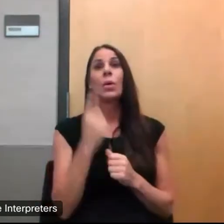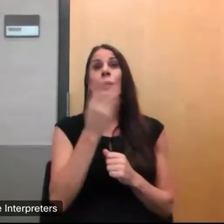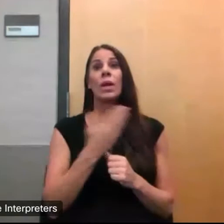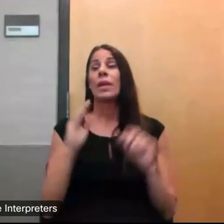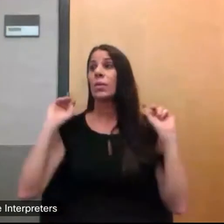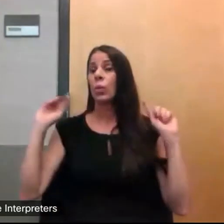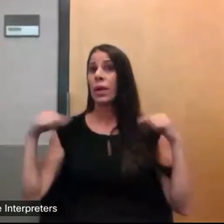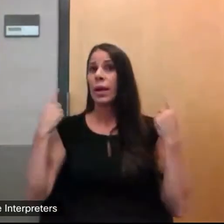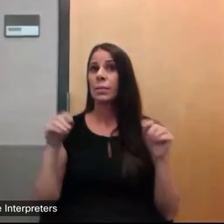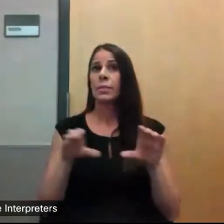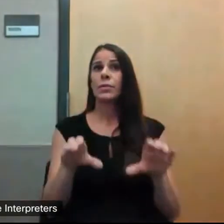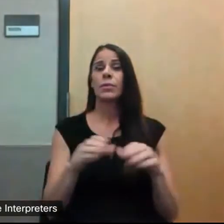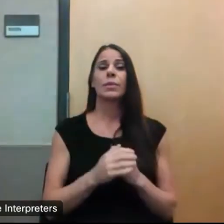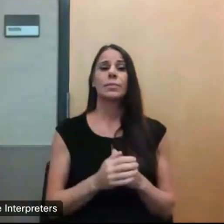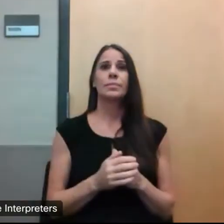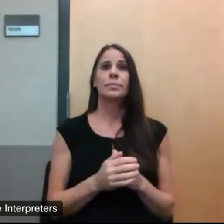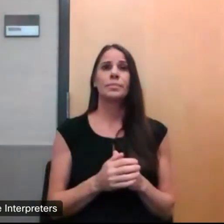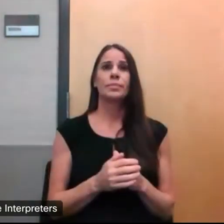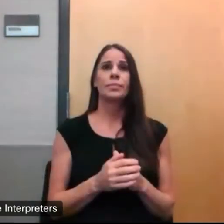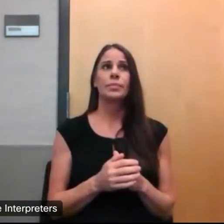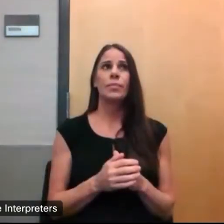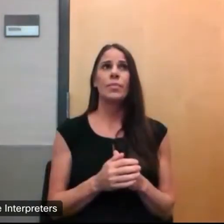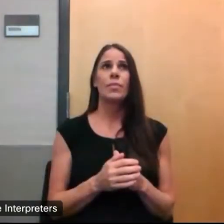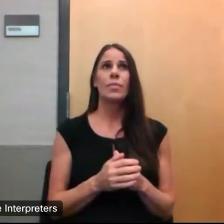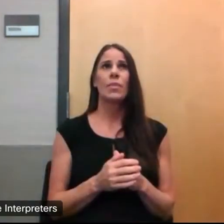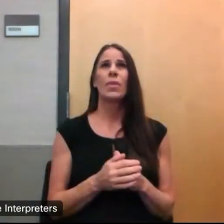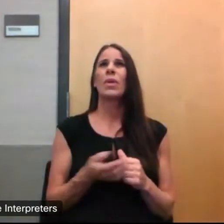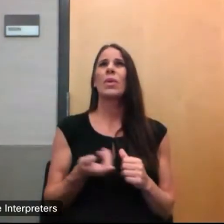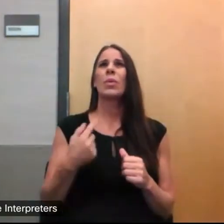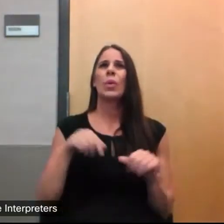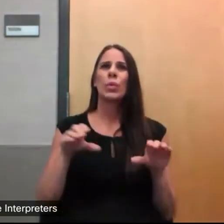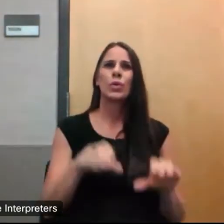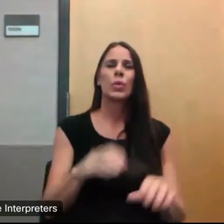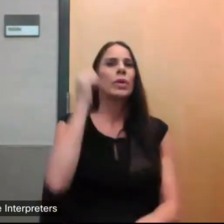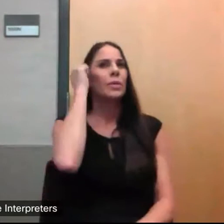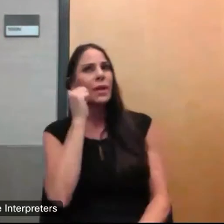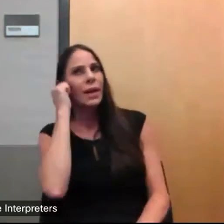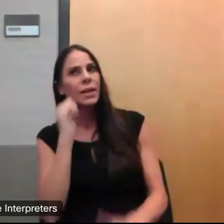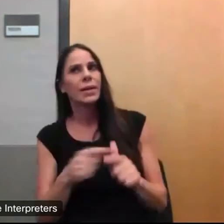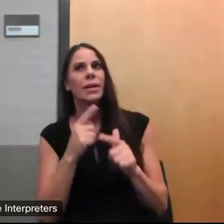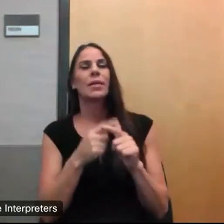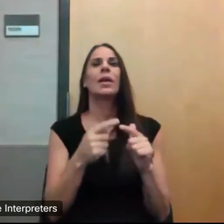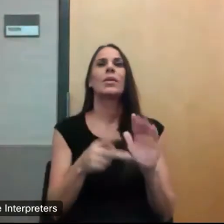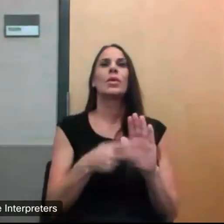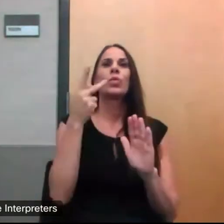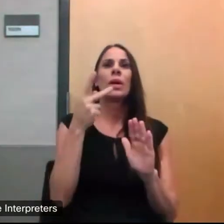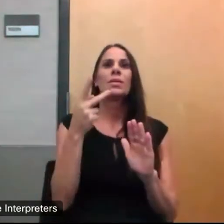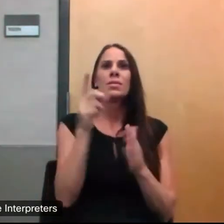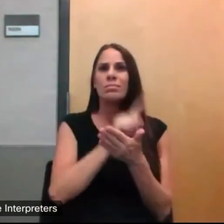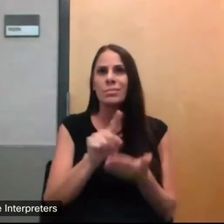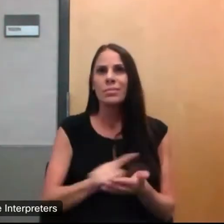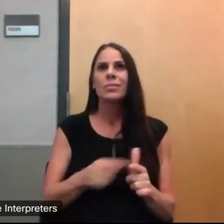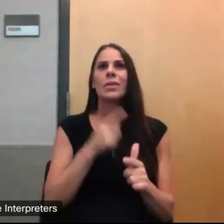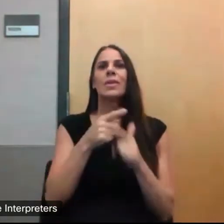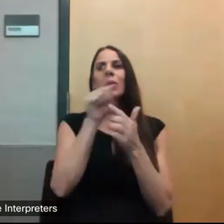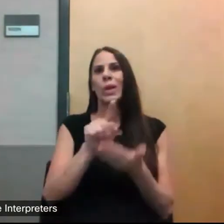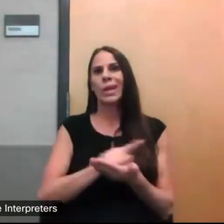is, um, is doing these daily and then twice weekly, and then weekly phone calls and 1